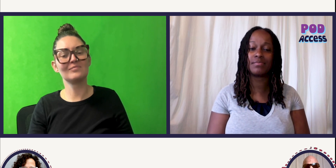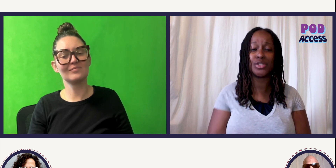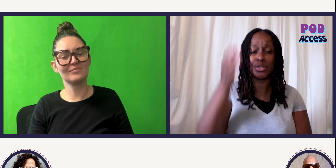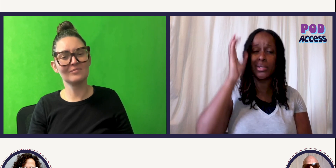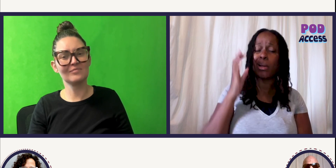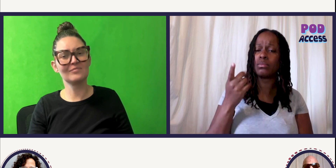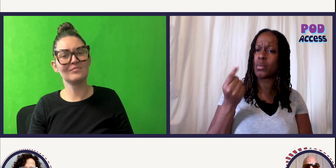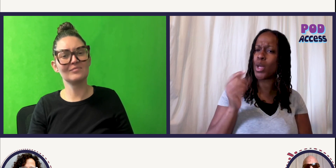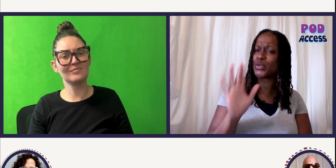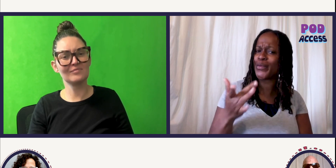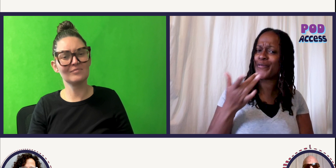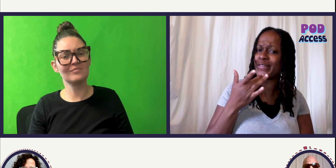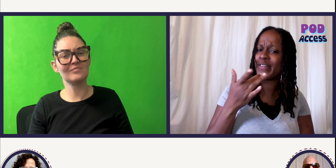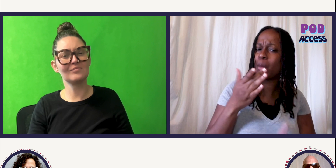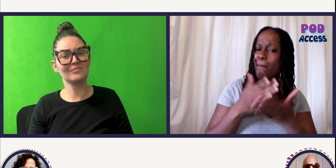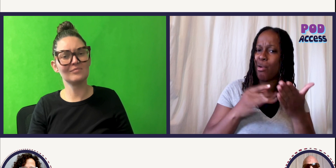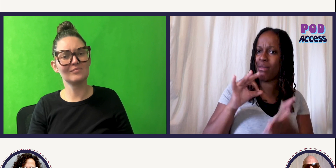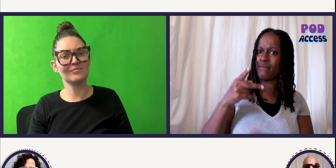Cheryl, what's your favorite part of the podcasting process?